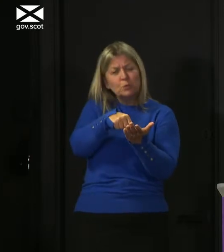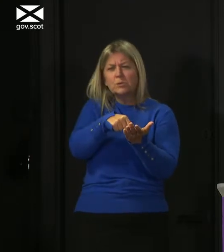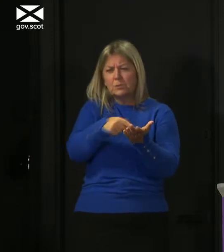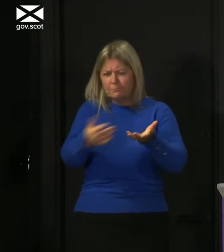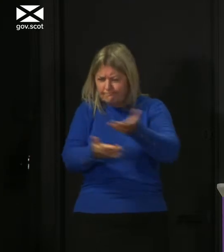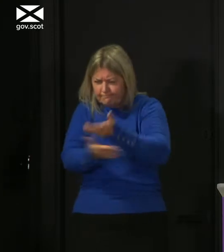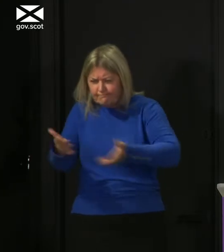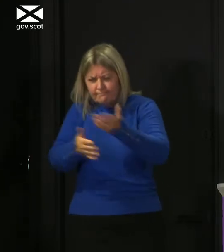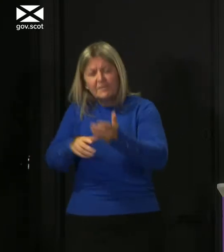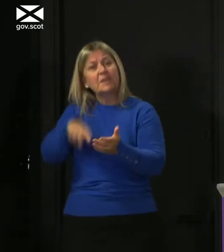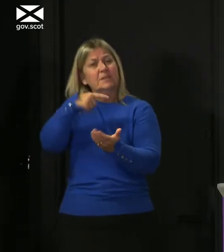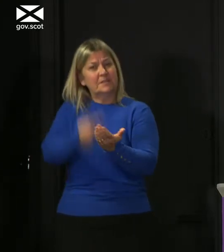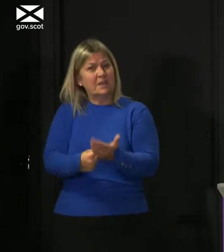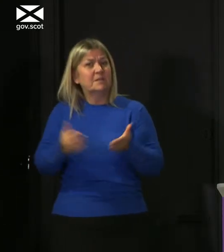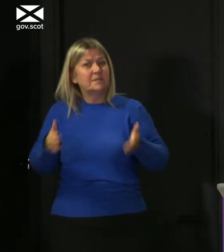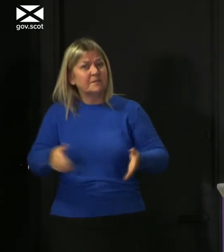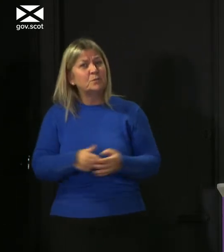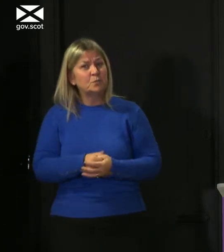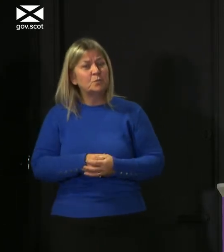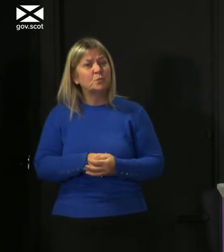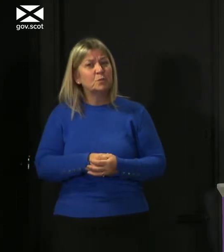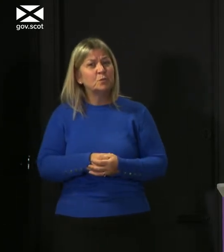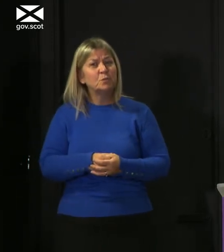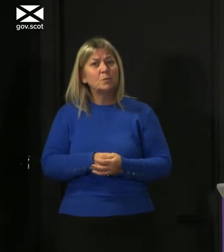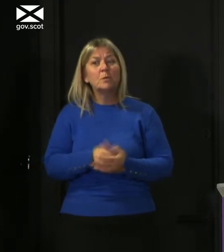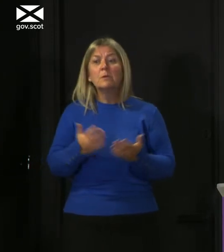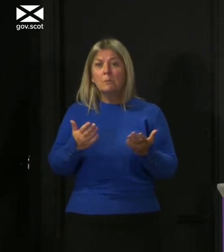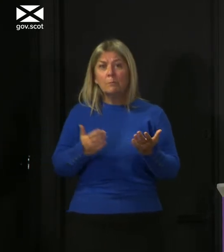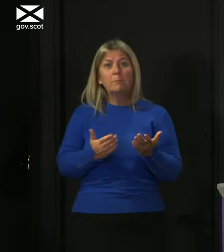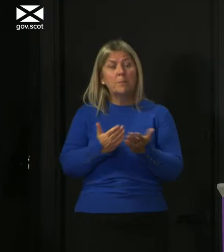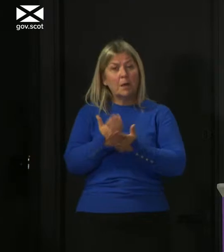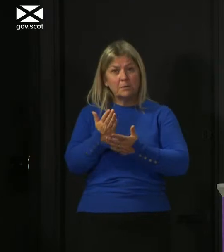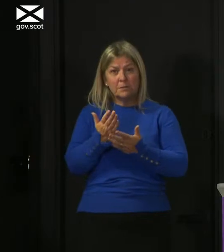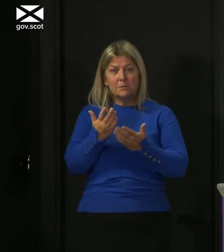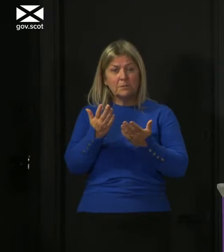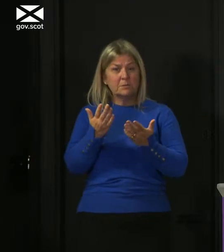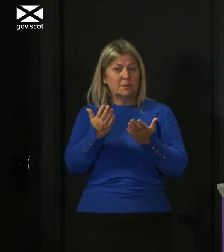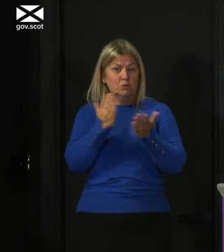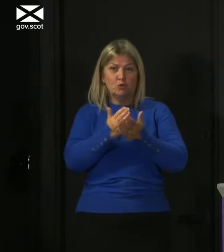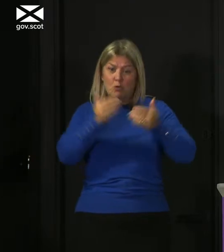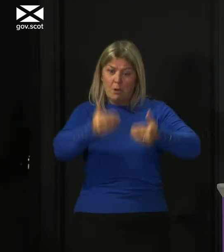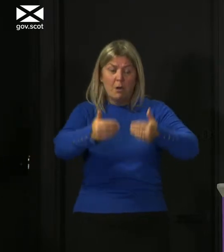this is easy. As we go much further into this I think everybody accepts and wants to see